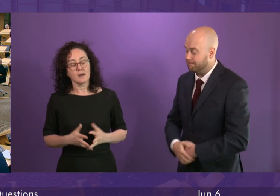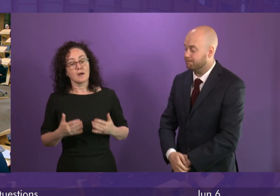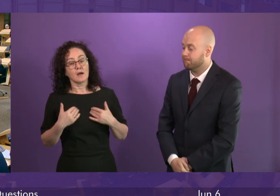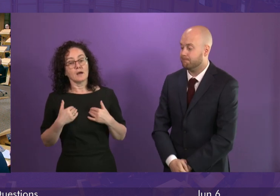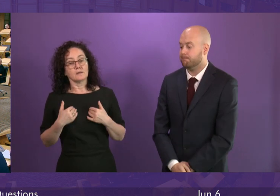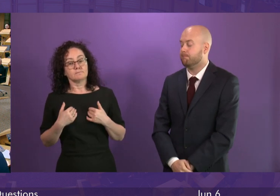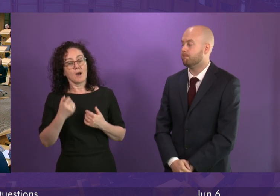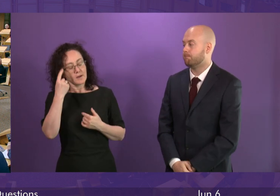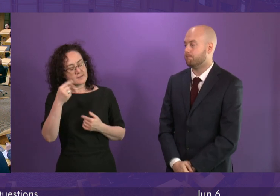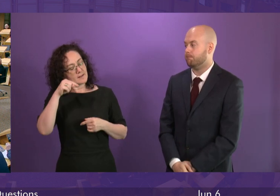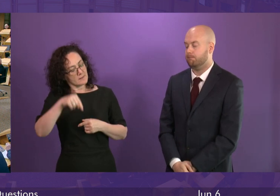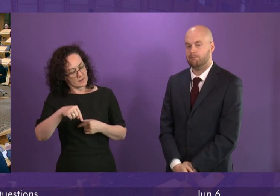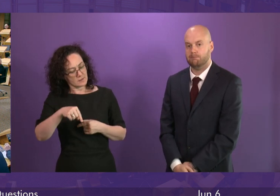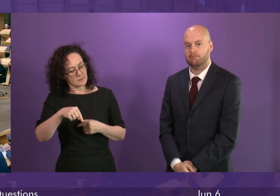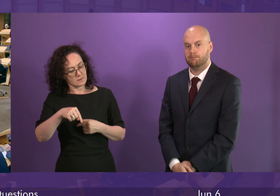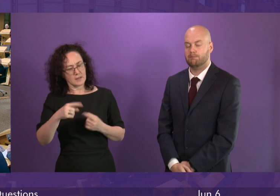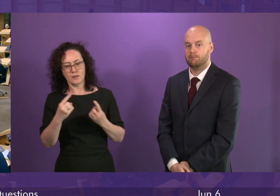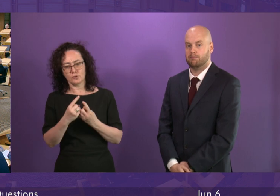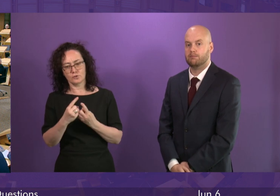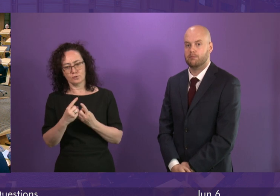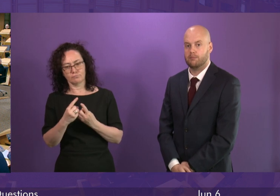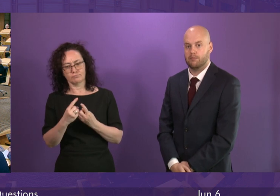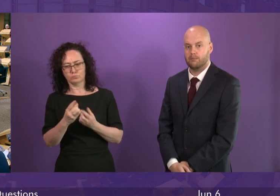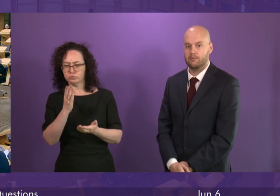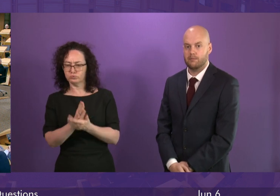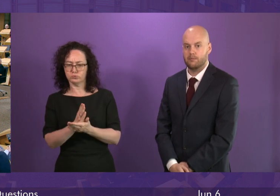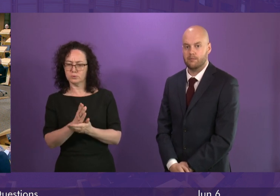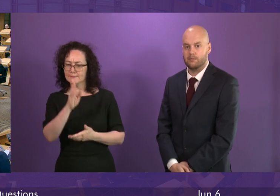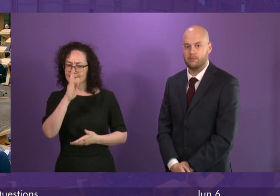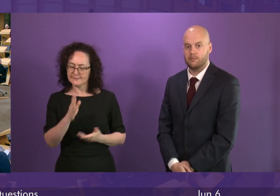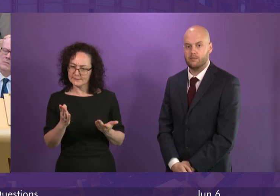of the issues that Richard Leonard raises. We have made it abundantly clear—it has